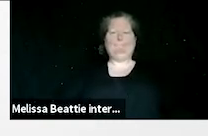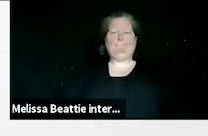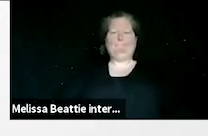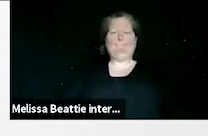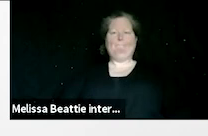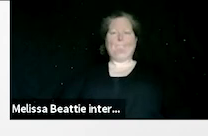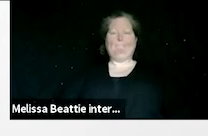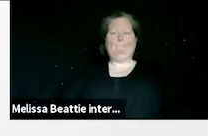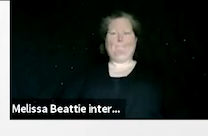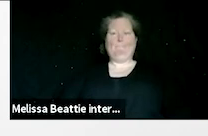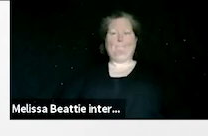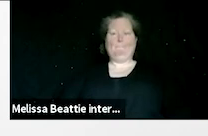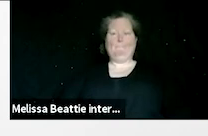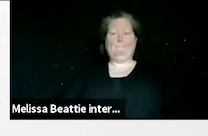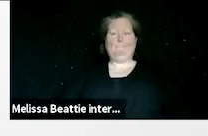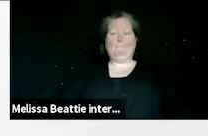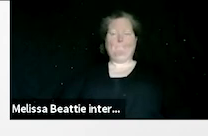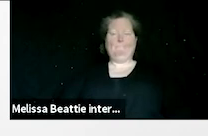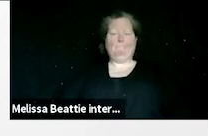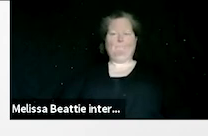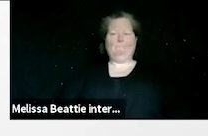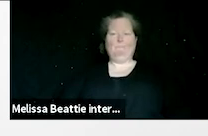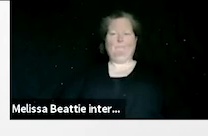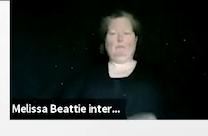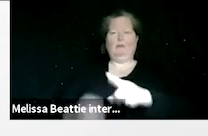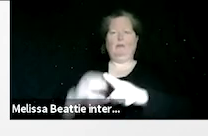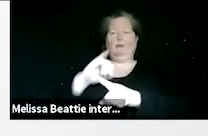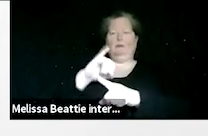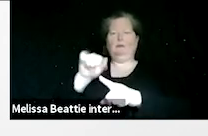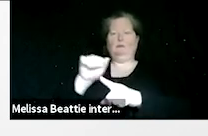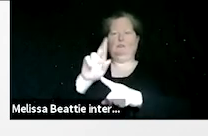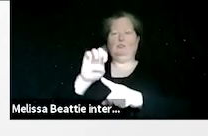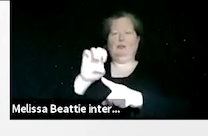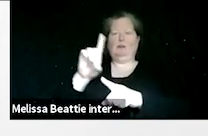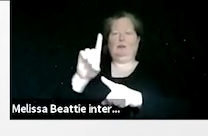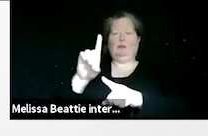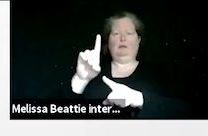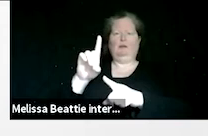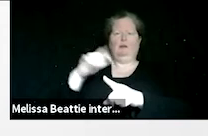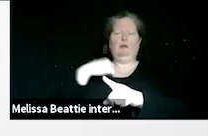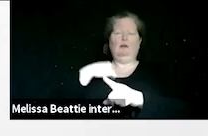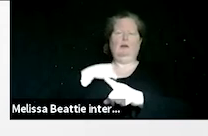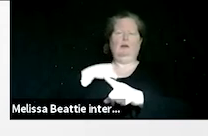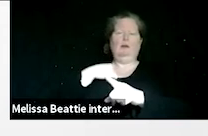Is there any from our other Western yeah Jared Albert (RIT Student): I mean, yeah, I haven't pulled up here if you just want me to the polo Rick Mislan: shirt looks like.